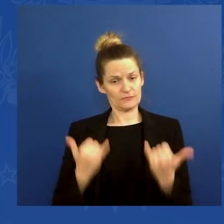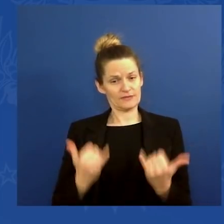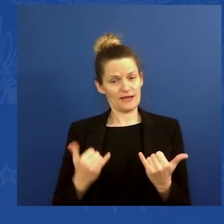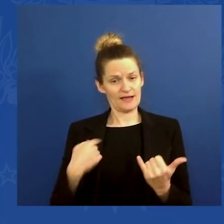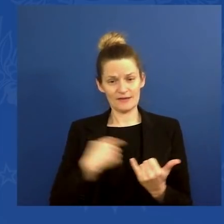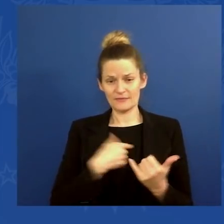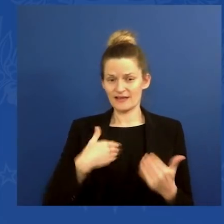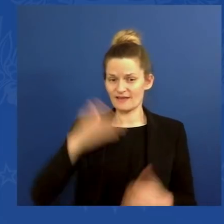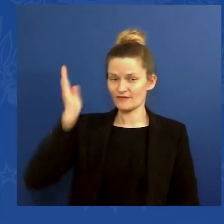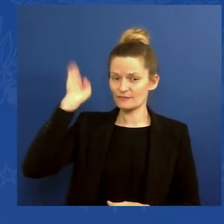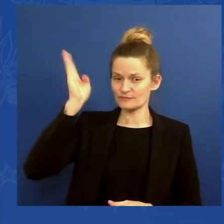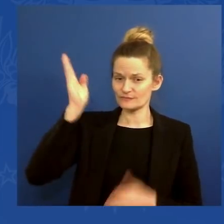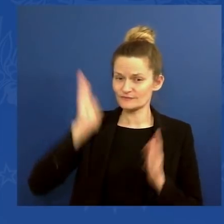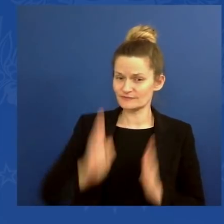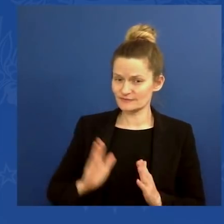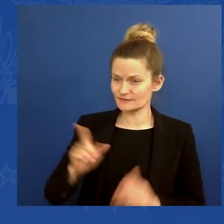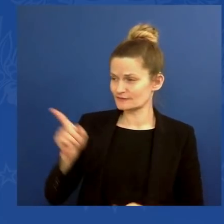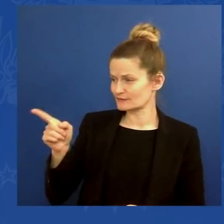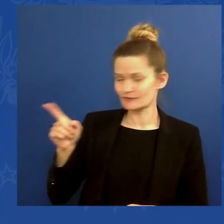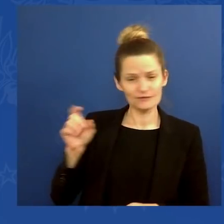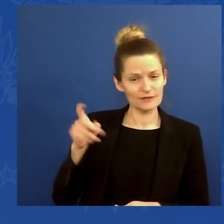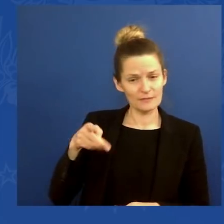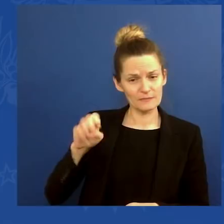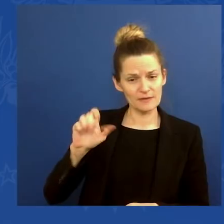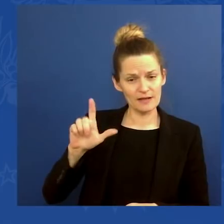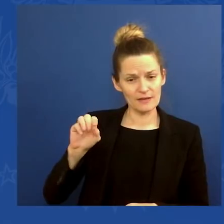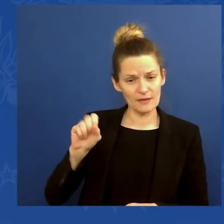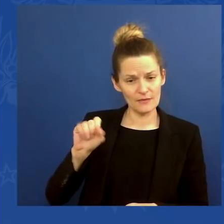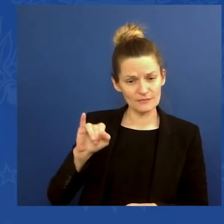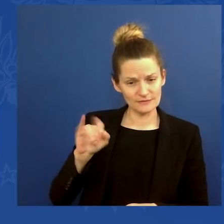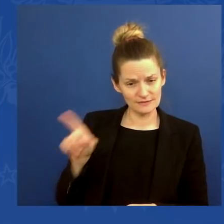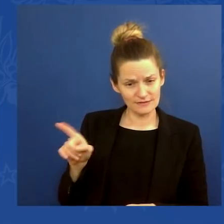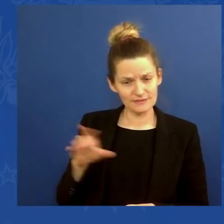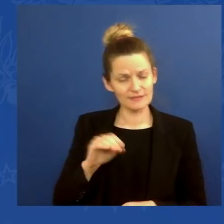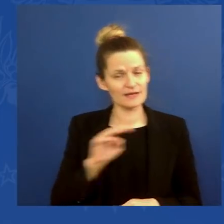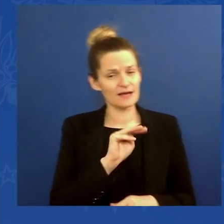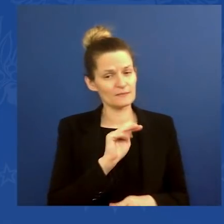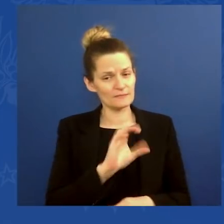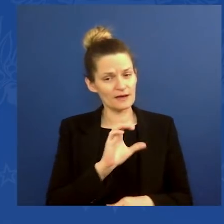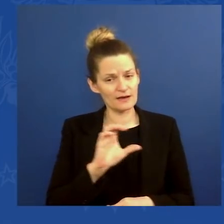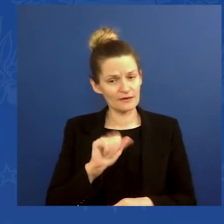Speaker Pelosi, Leader McCarthy, Richie Neal --